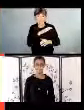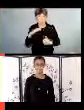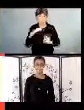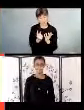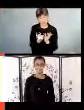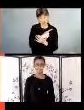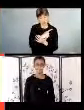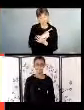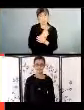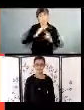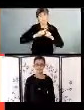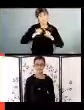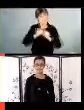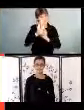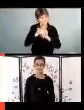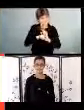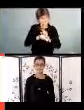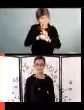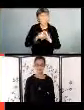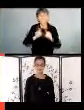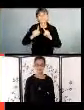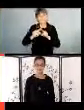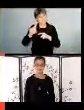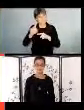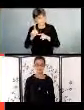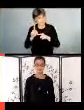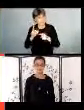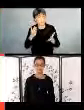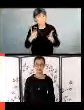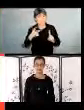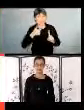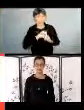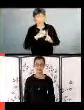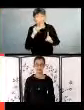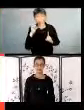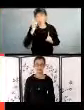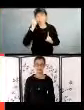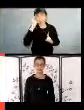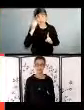Don’t assume that they will understand your specific practice or language. If you are